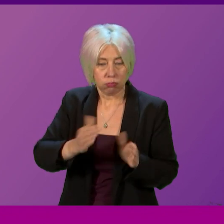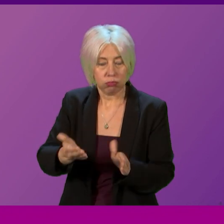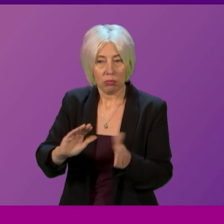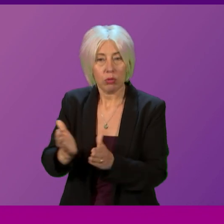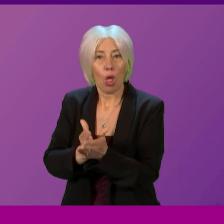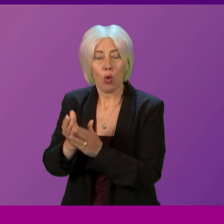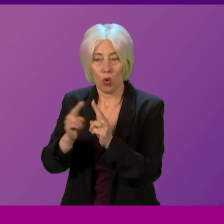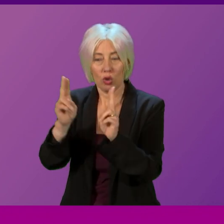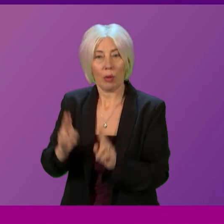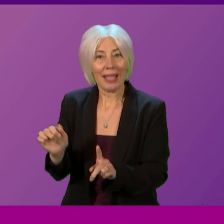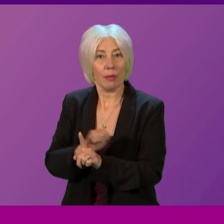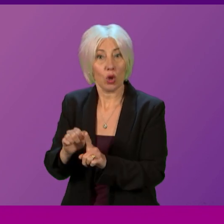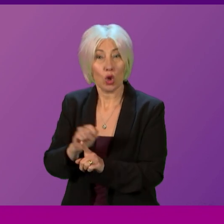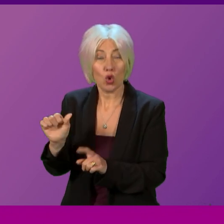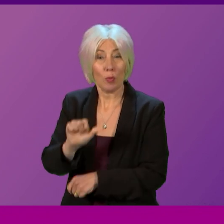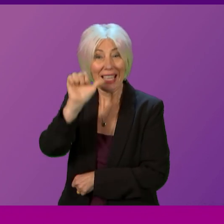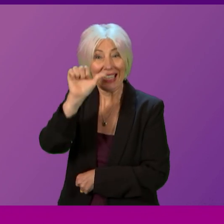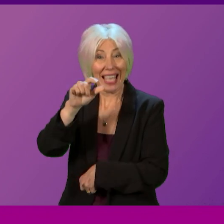abuse could, due to ill health and suicide, be six times higher than official statistics.